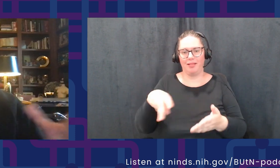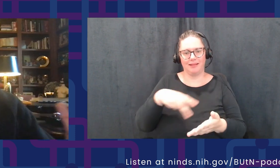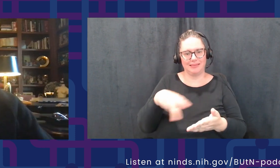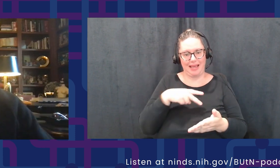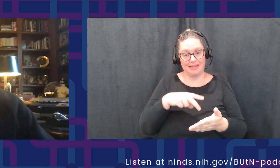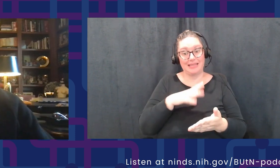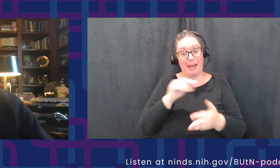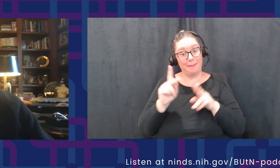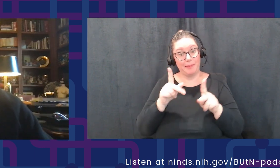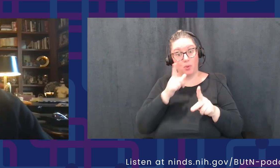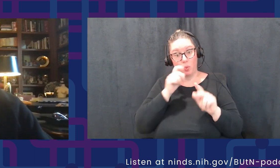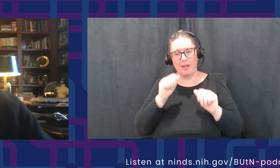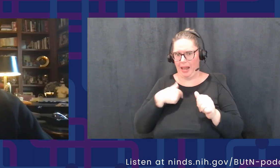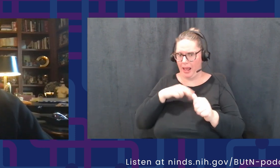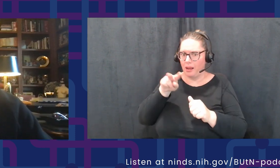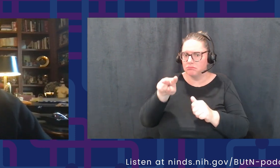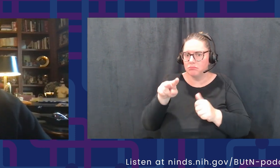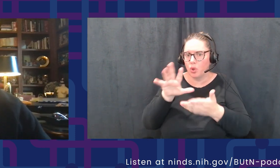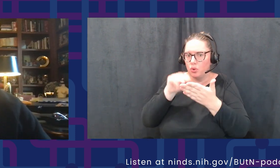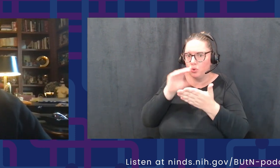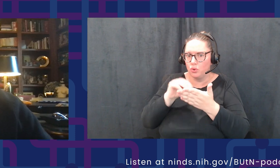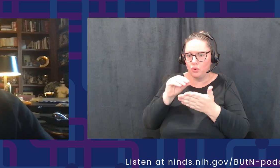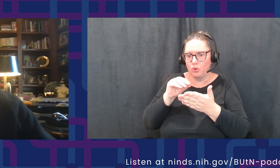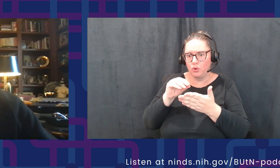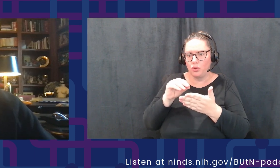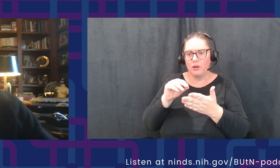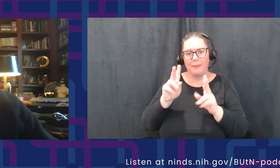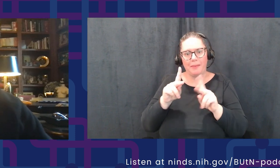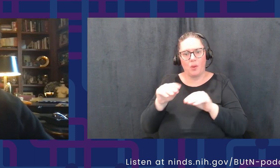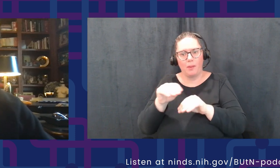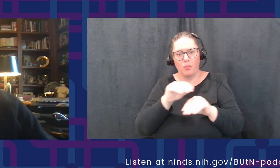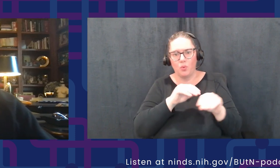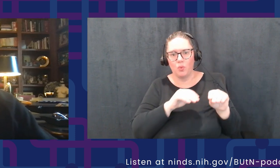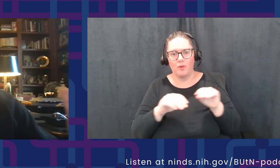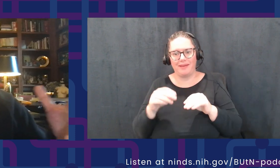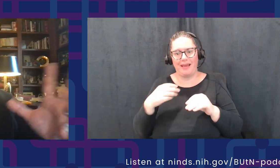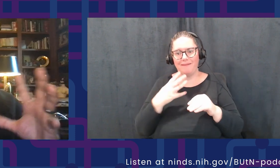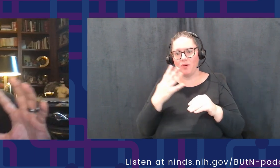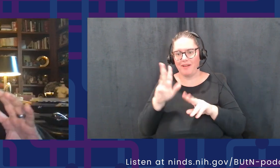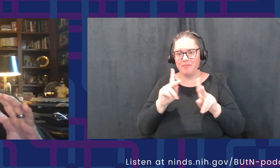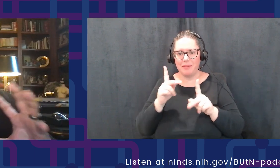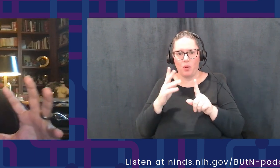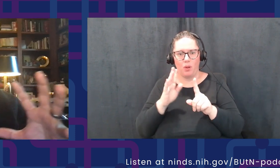And those who can do it, and I learn from a lot of people that I watch. They move it. They have four or five people. They move around one person.